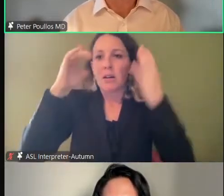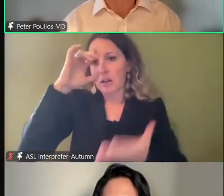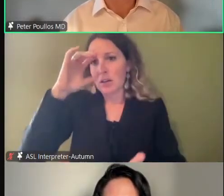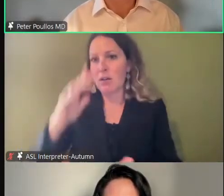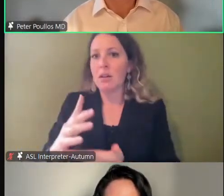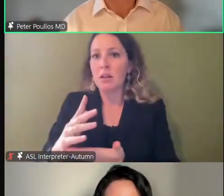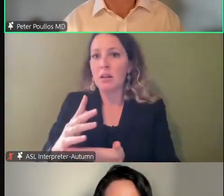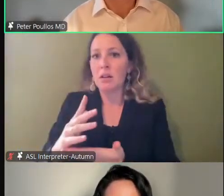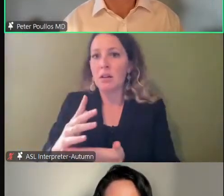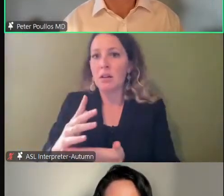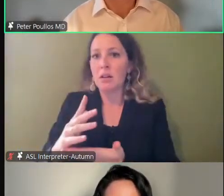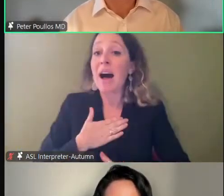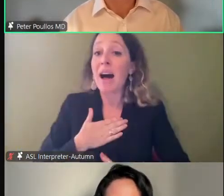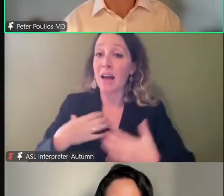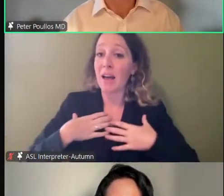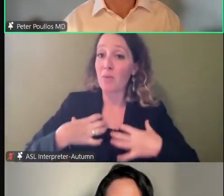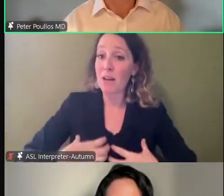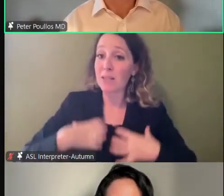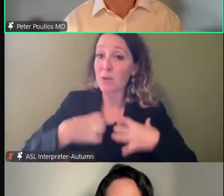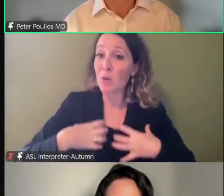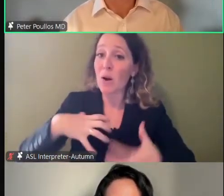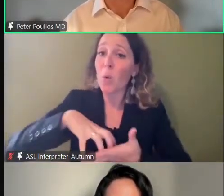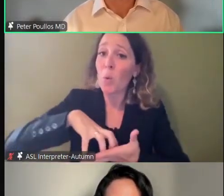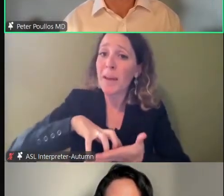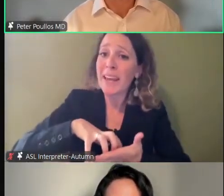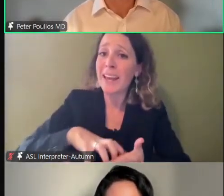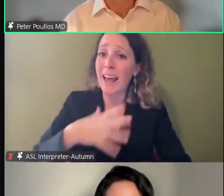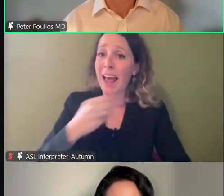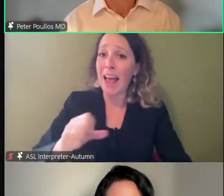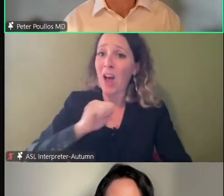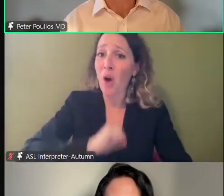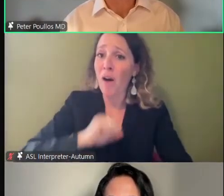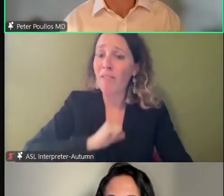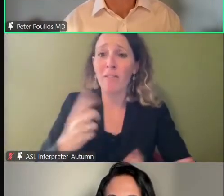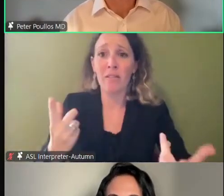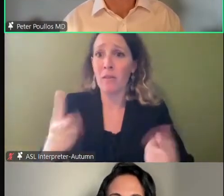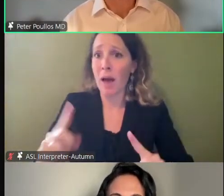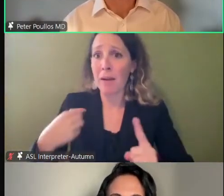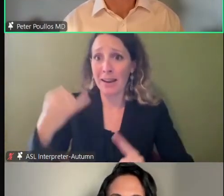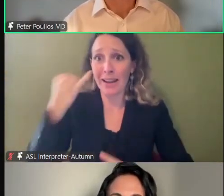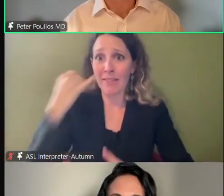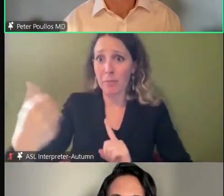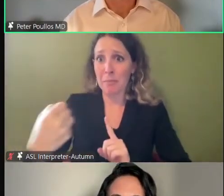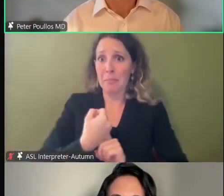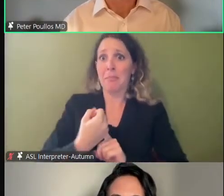as is my cough. What would happen to me if I caught COVID? What would happen to my friends?